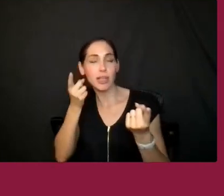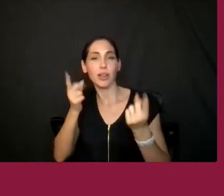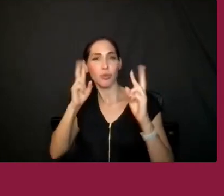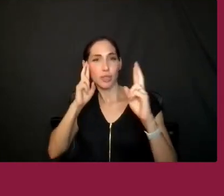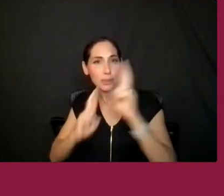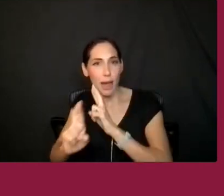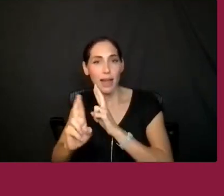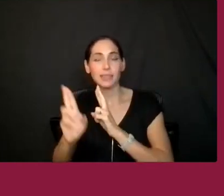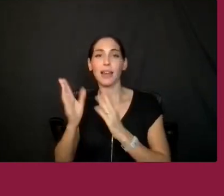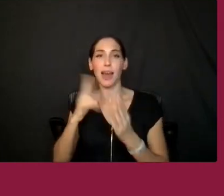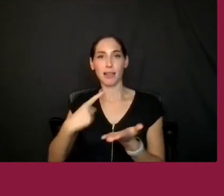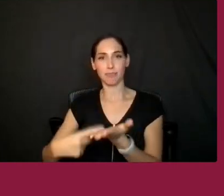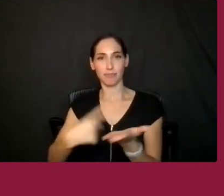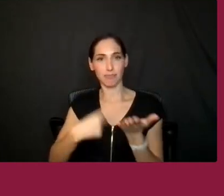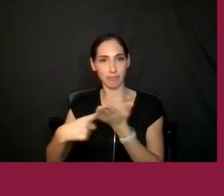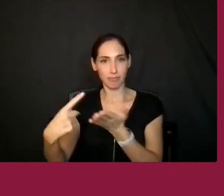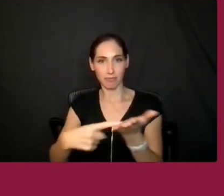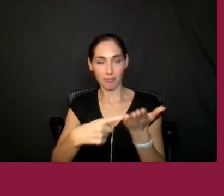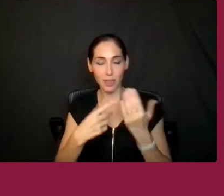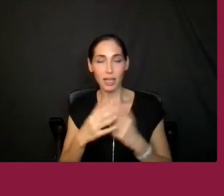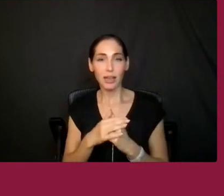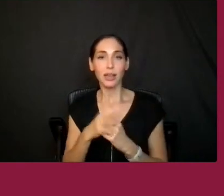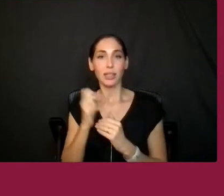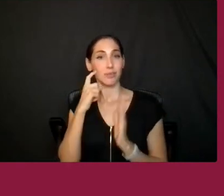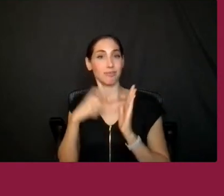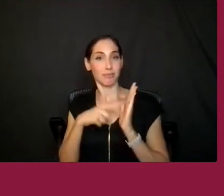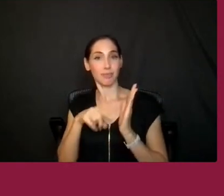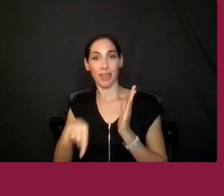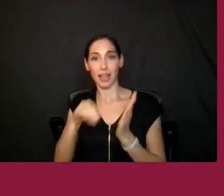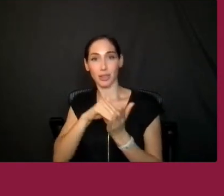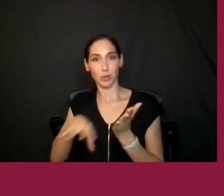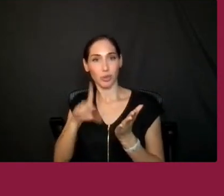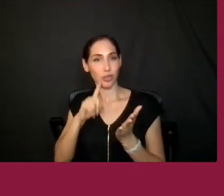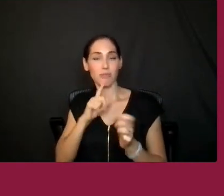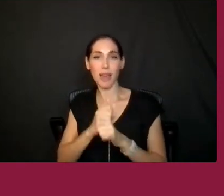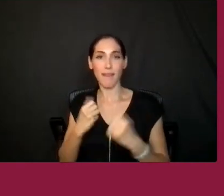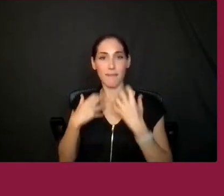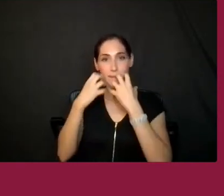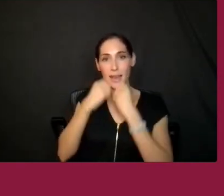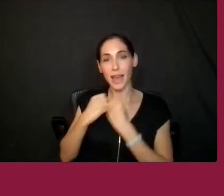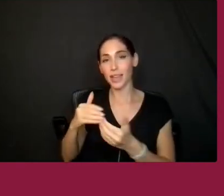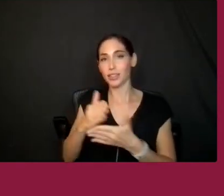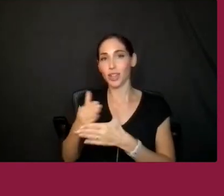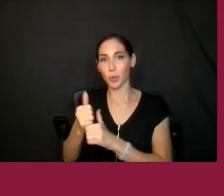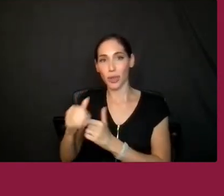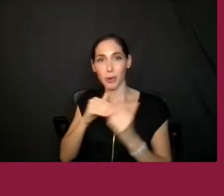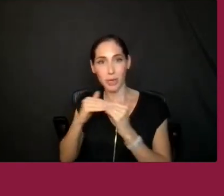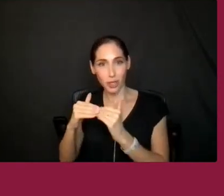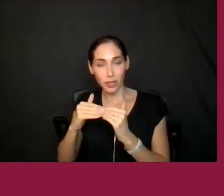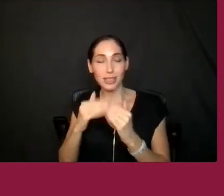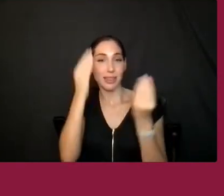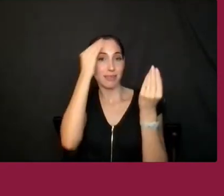The skill set and pre-existing knowledge students possess should be valued and also shared with their peers. The data shows that college students